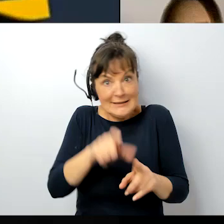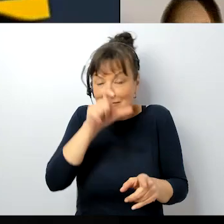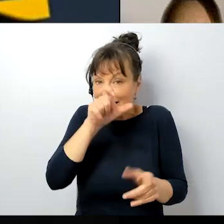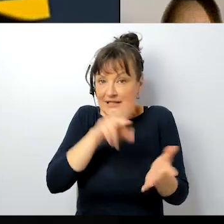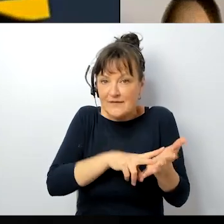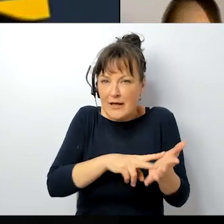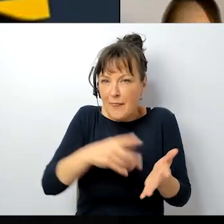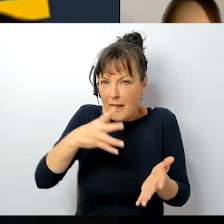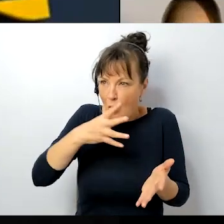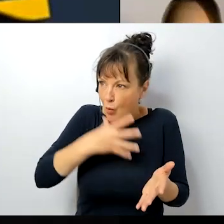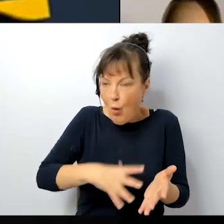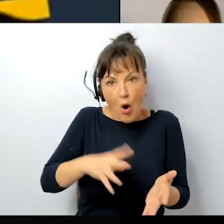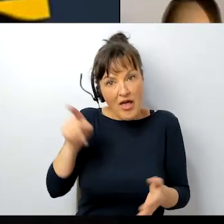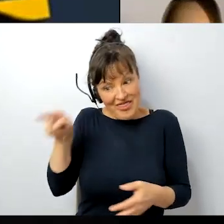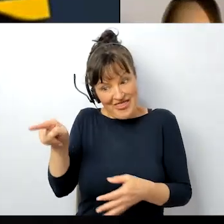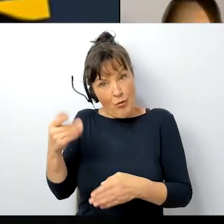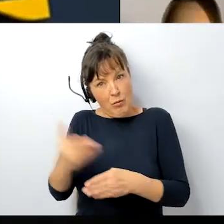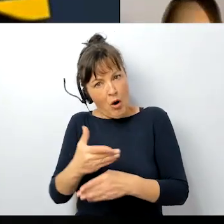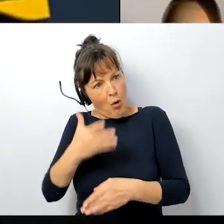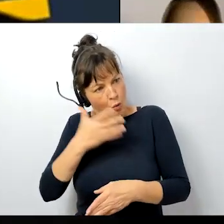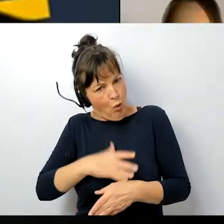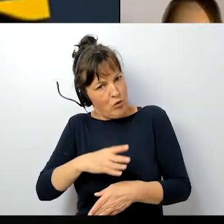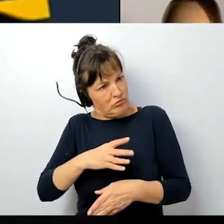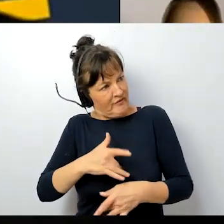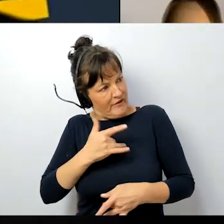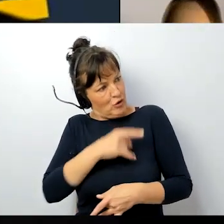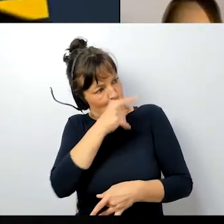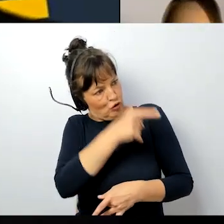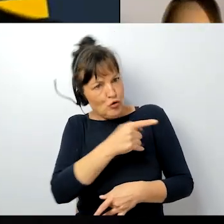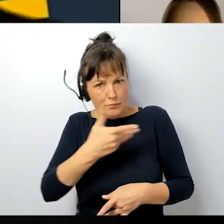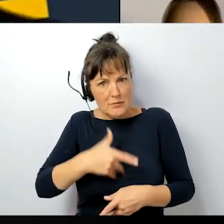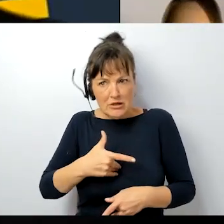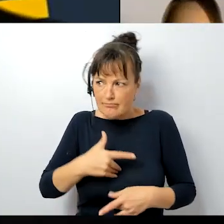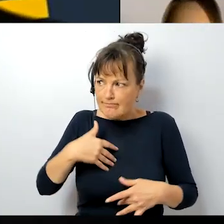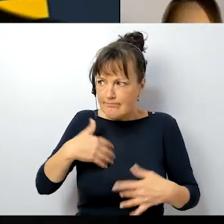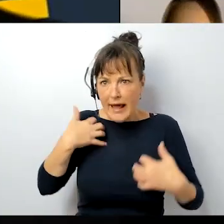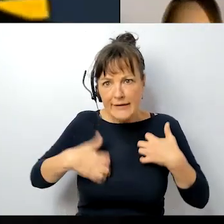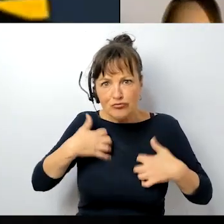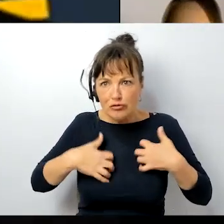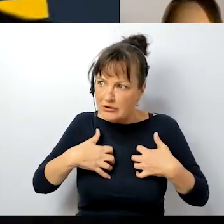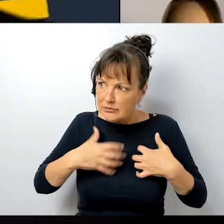company because again, it comes back to that theme of the CV it's the they want to feel like you